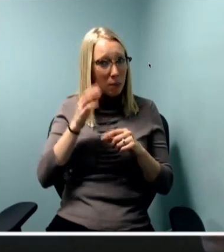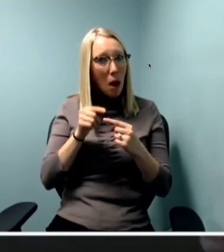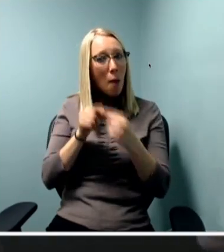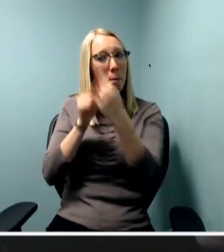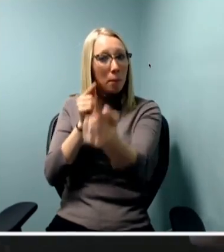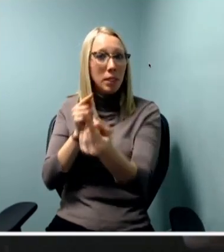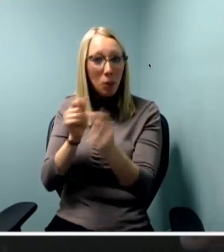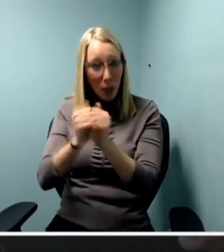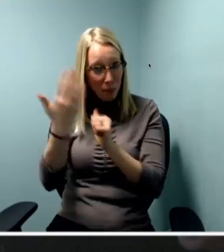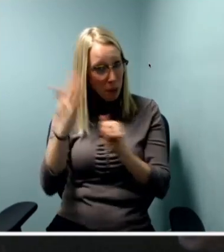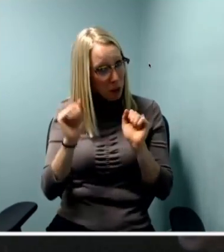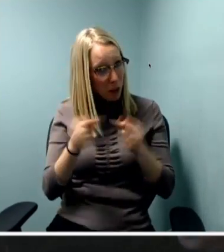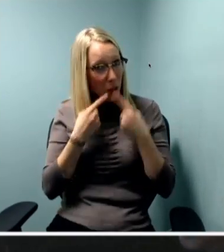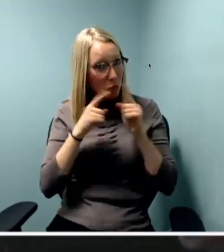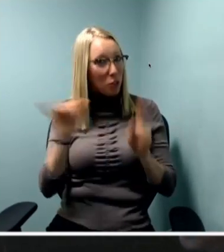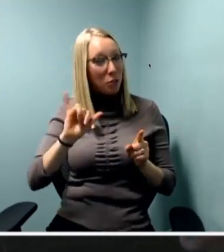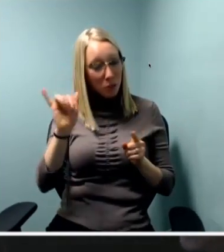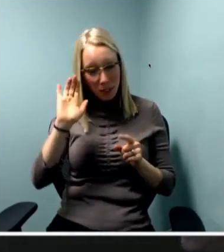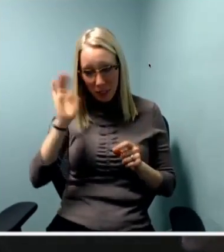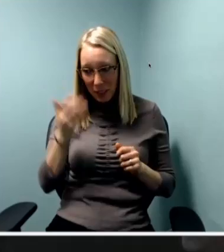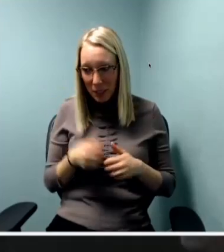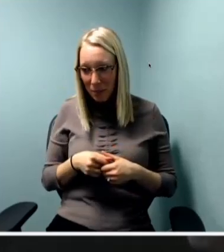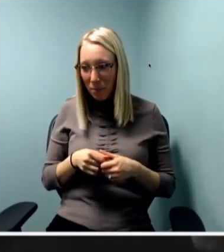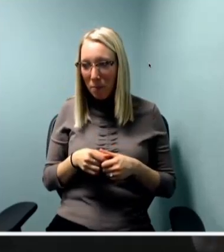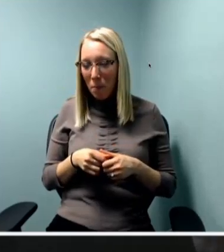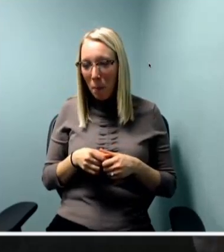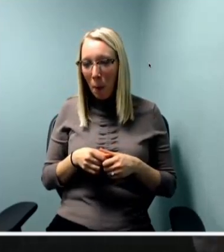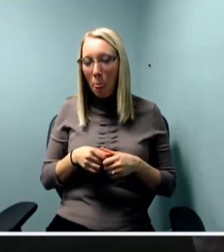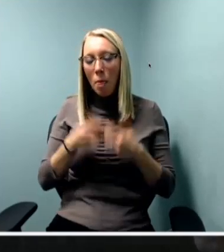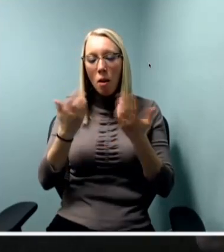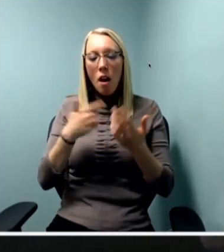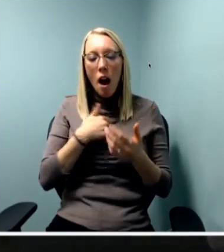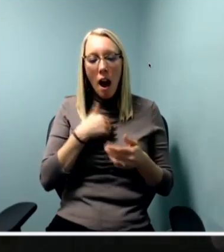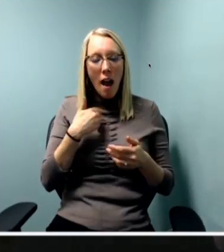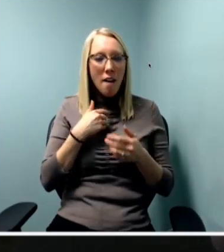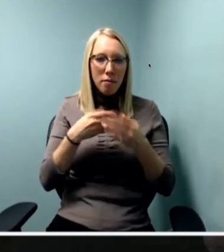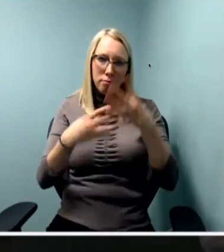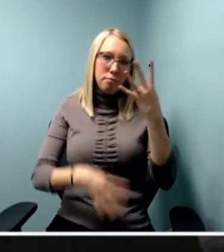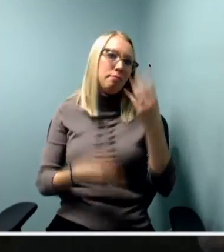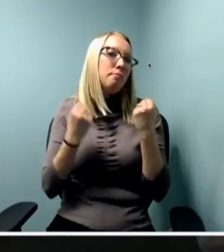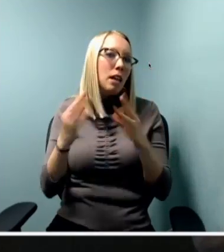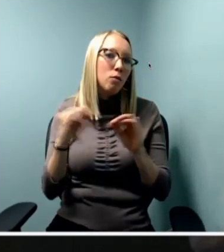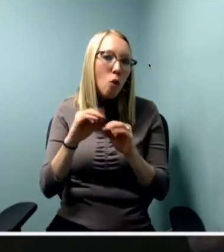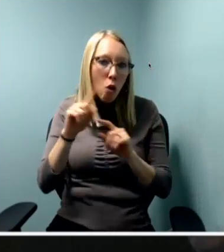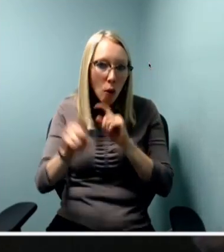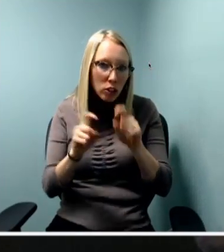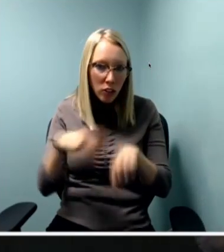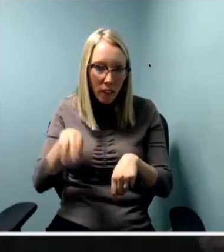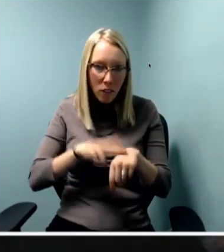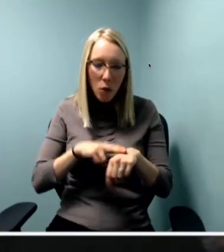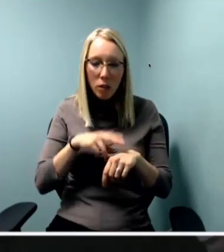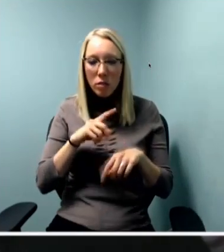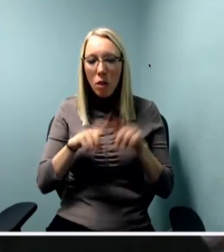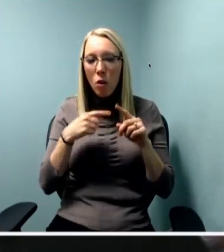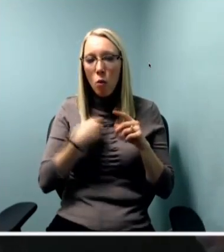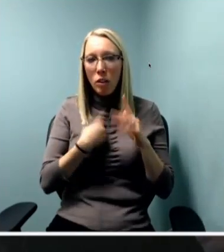Now, I have plenty more questions here and we got started a little late.